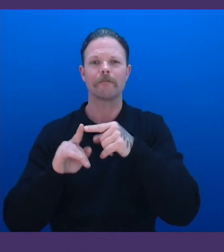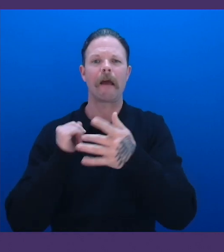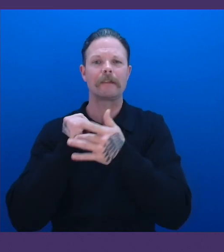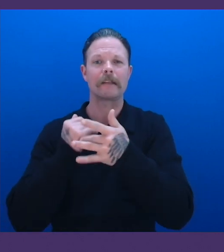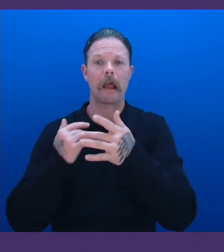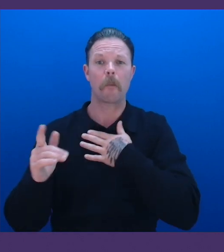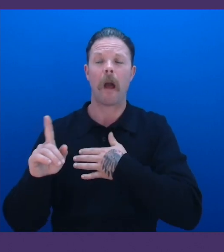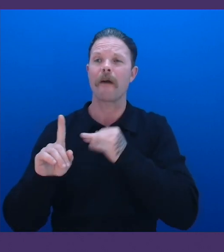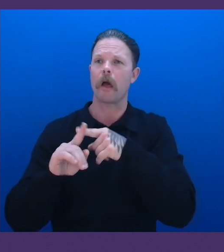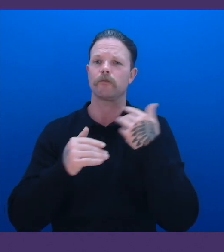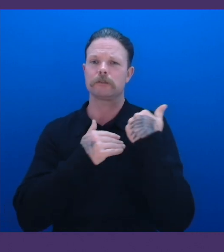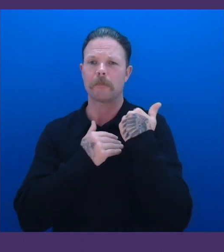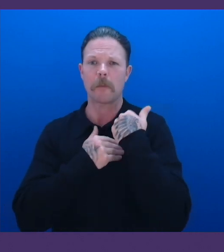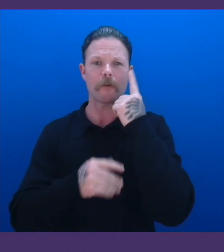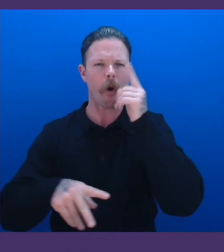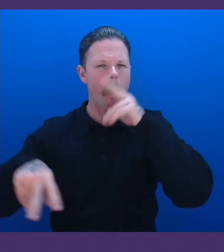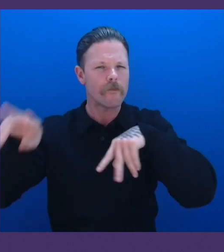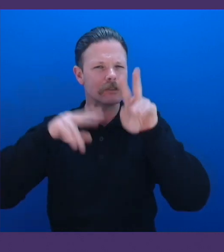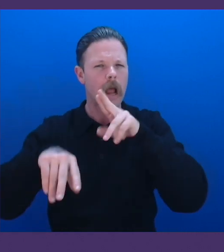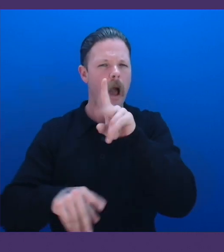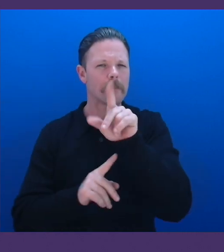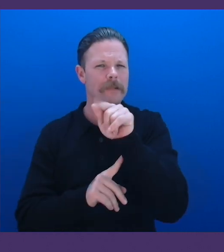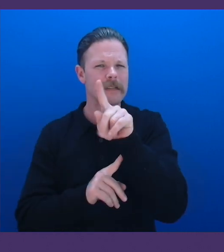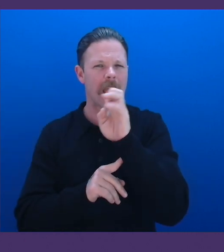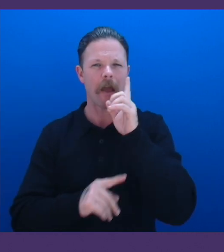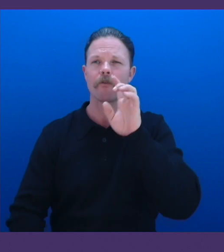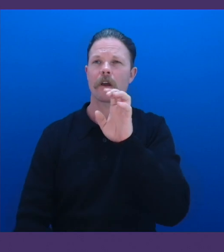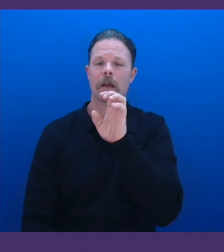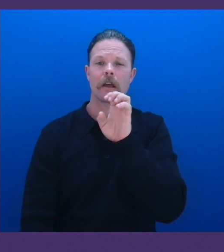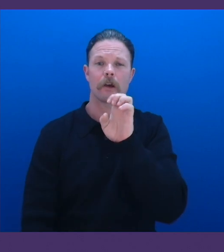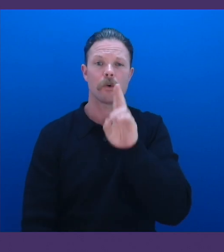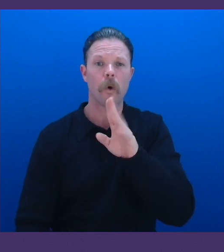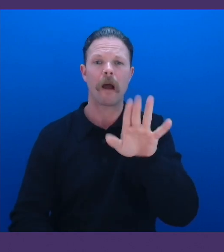to European accessibility standard EN 301 549.